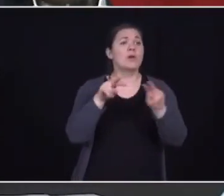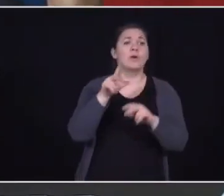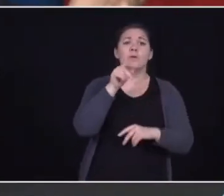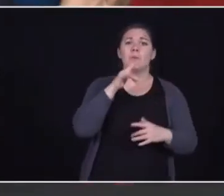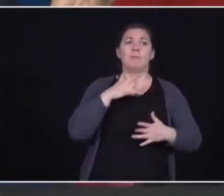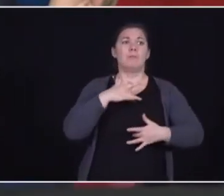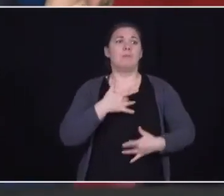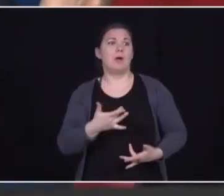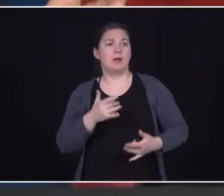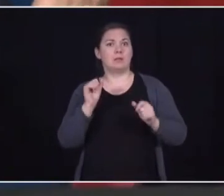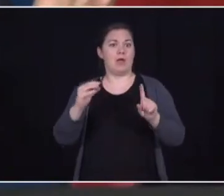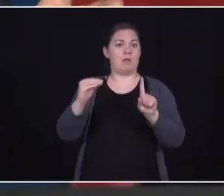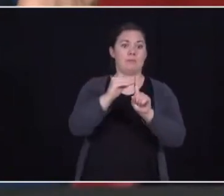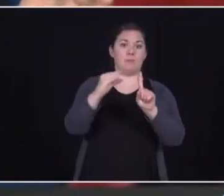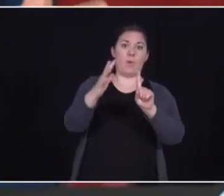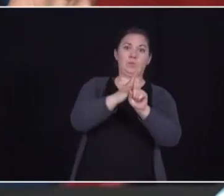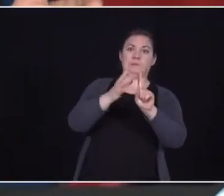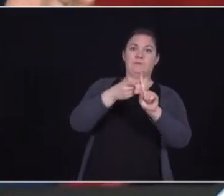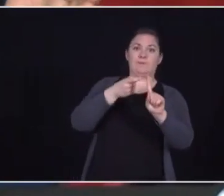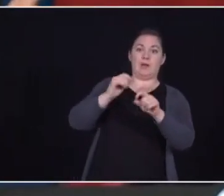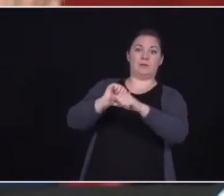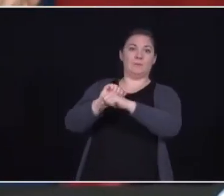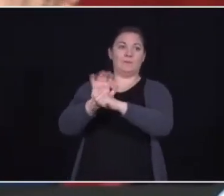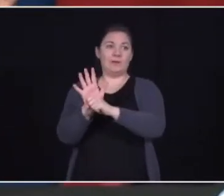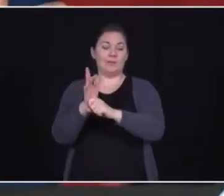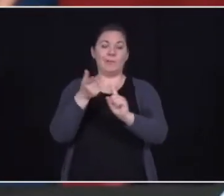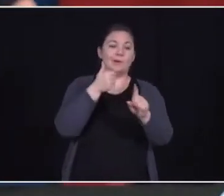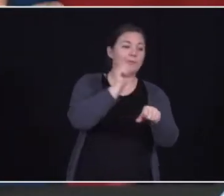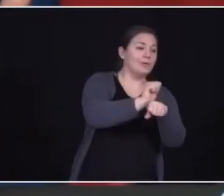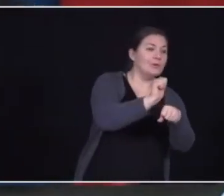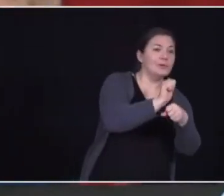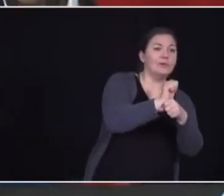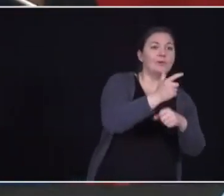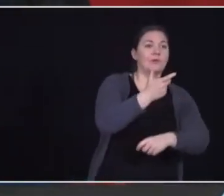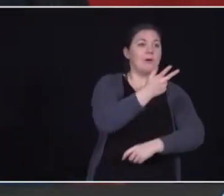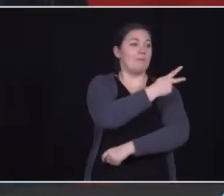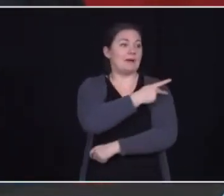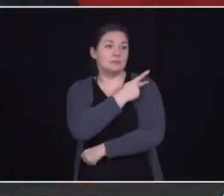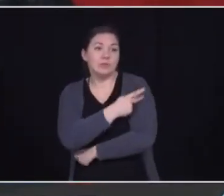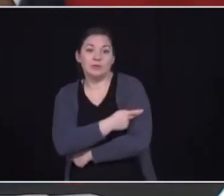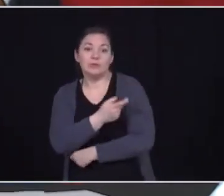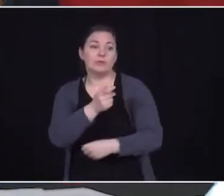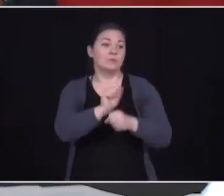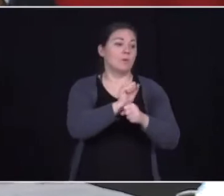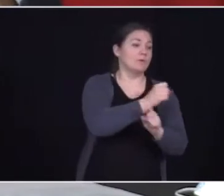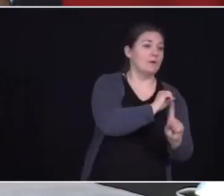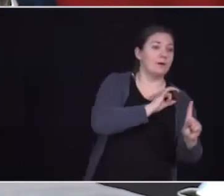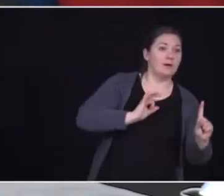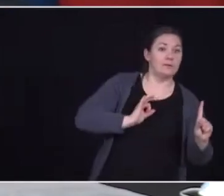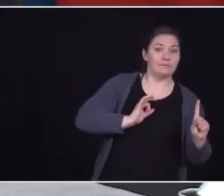consideration. What we look for and talked about a little bit earlier which is exposure to COVID for